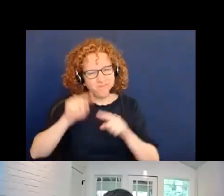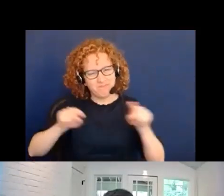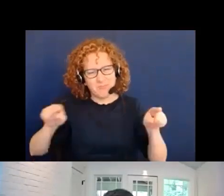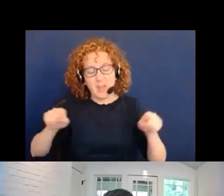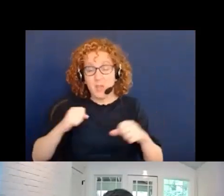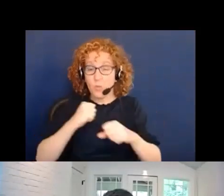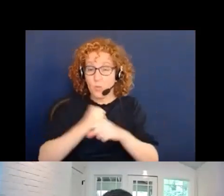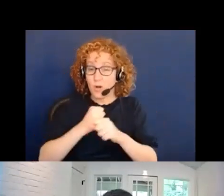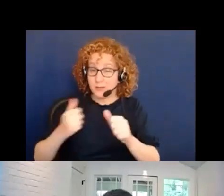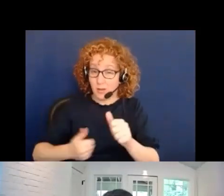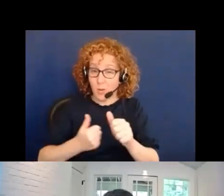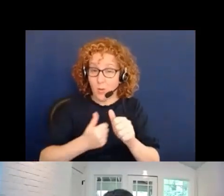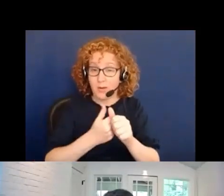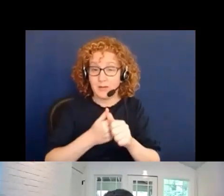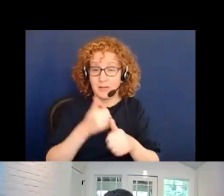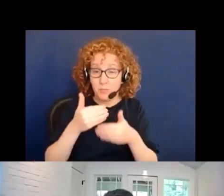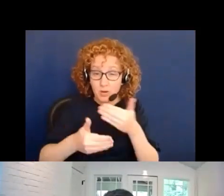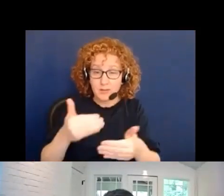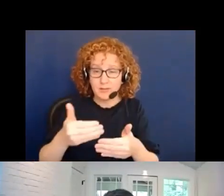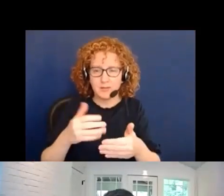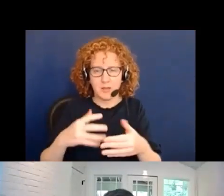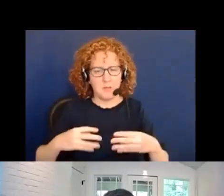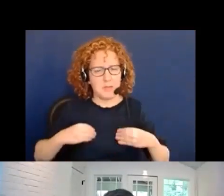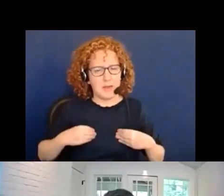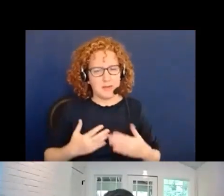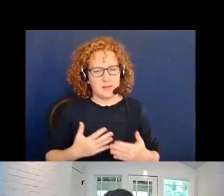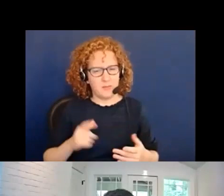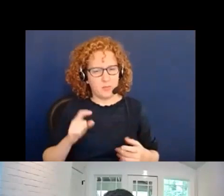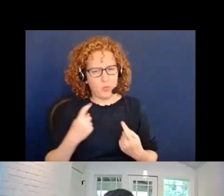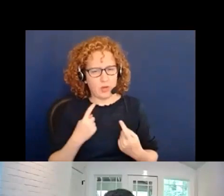I'll be happy to take some questions but that's where we are right now next slide.